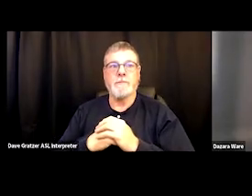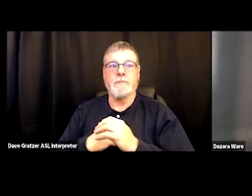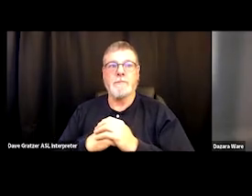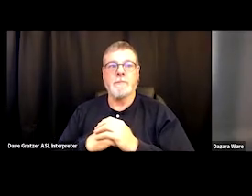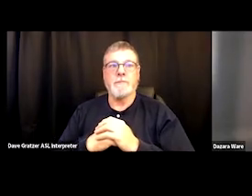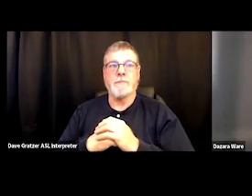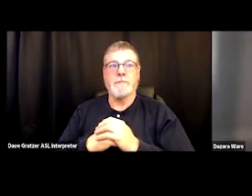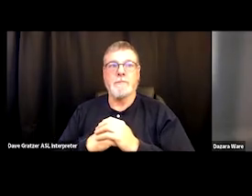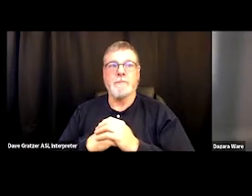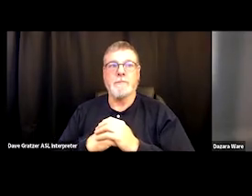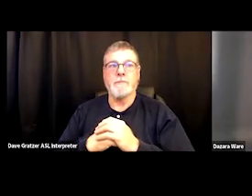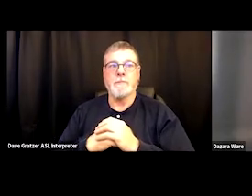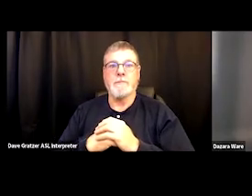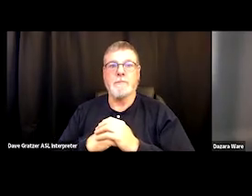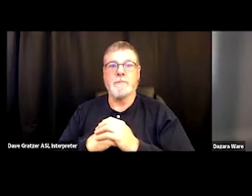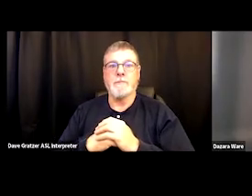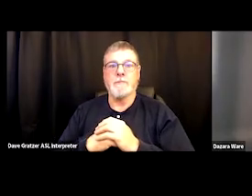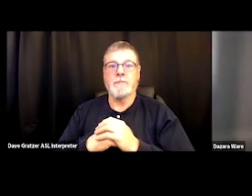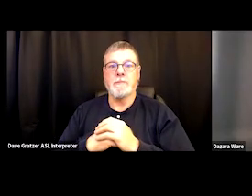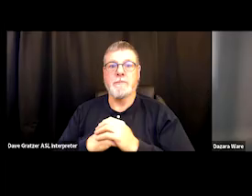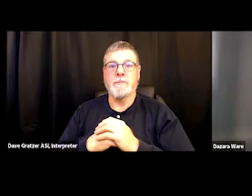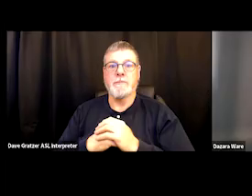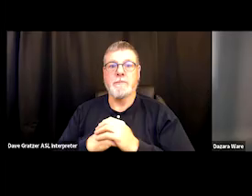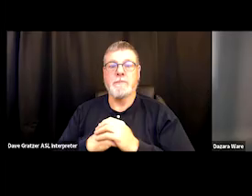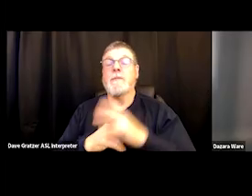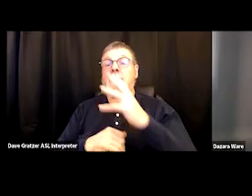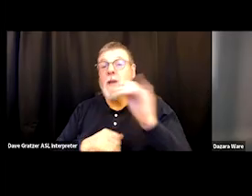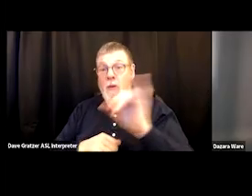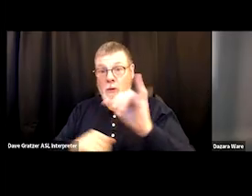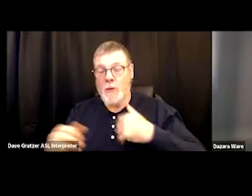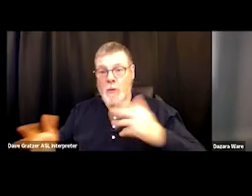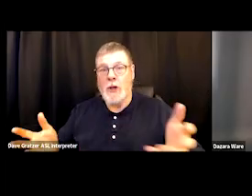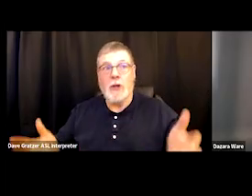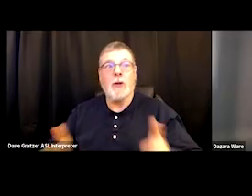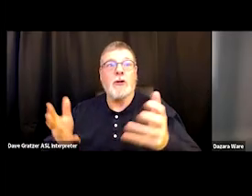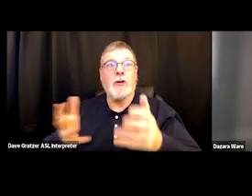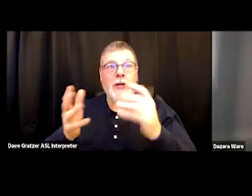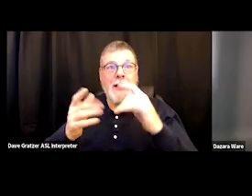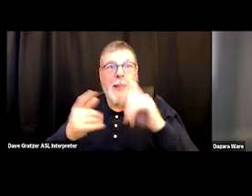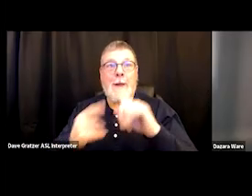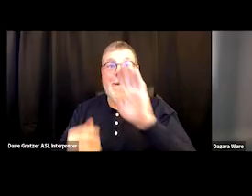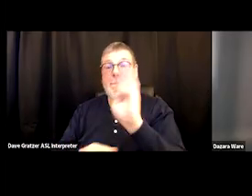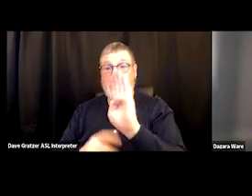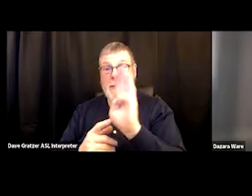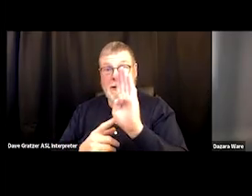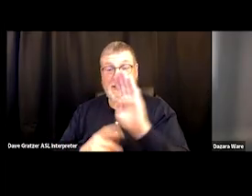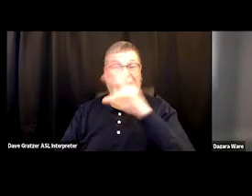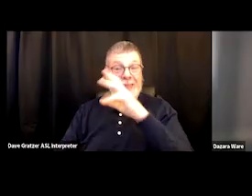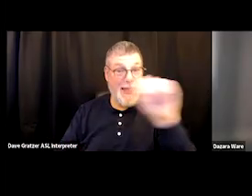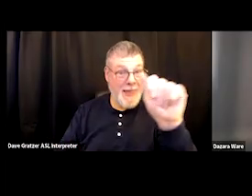So we also en encourage B, 'cause it's required, A and B.